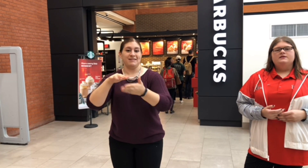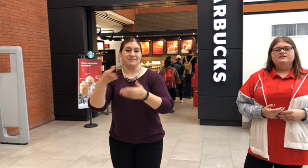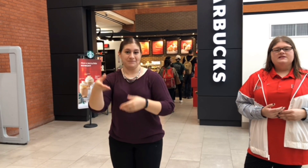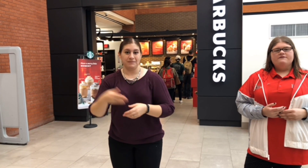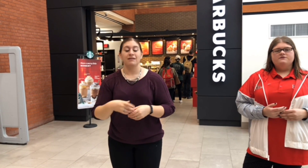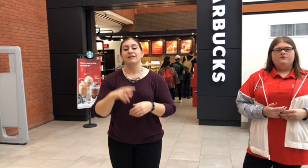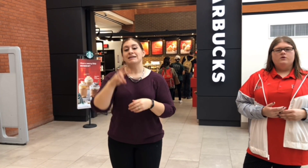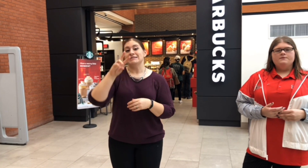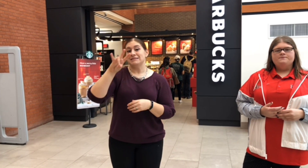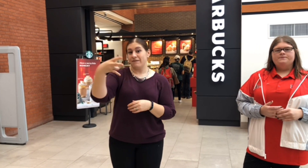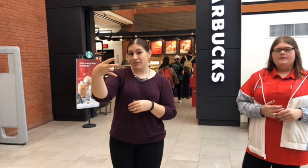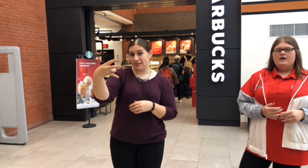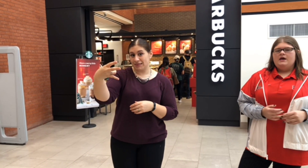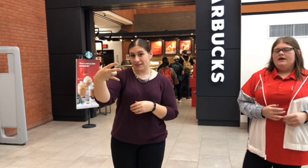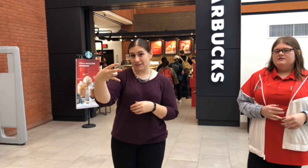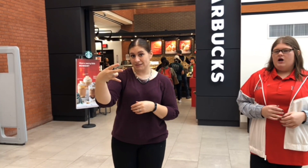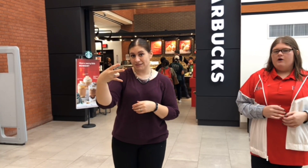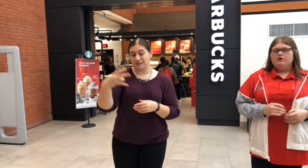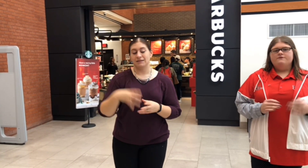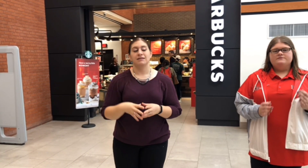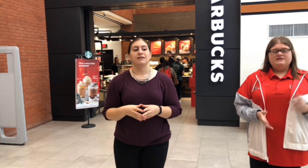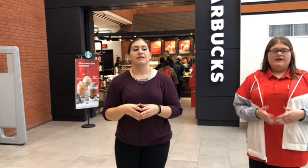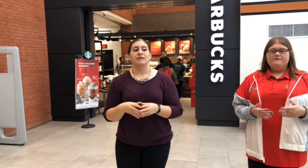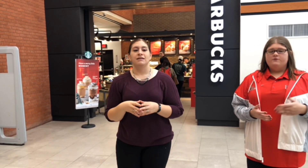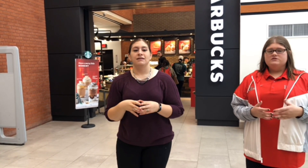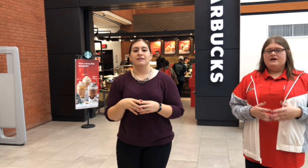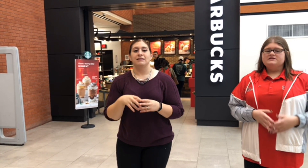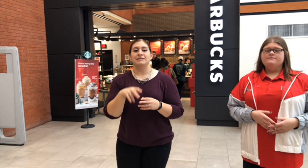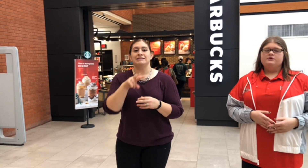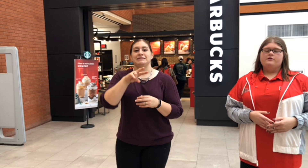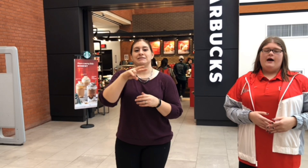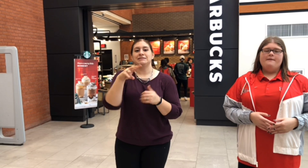The seventh floor is our second full-size computer lab.